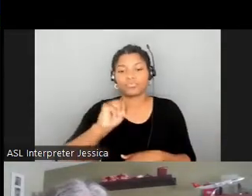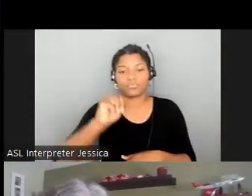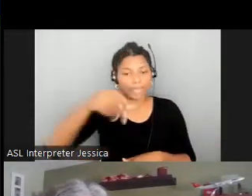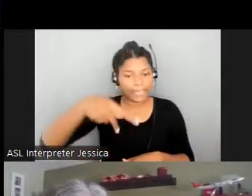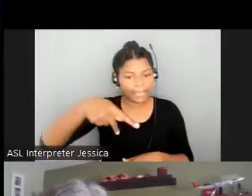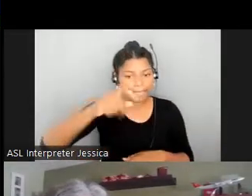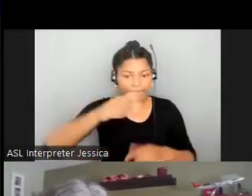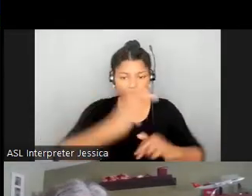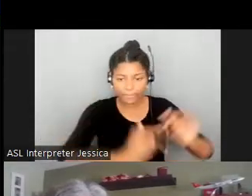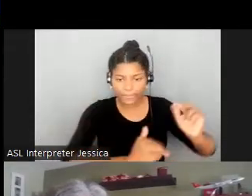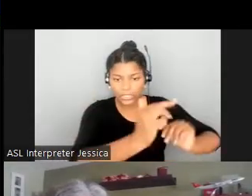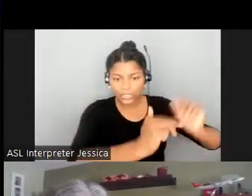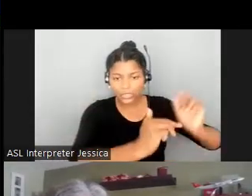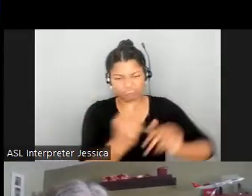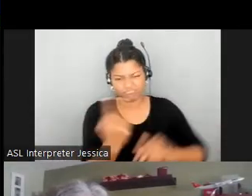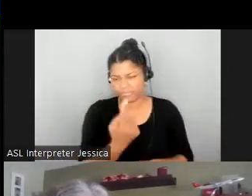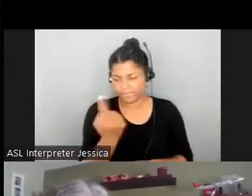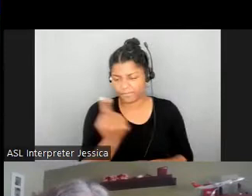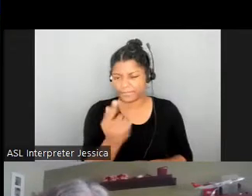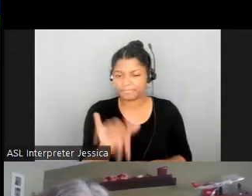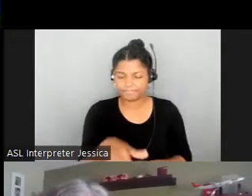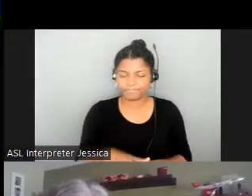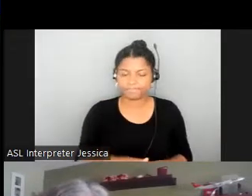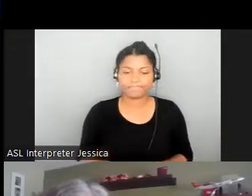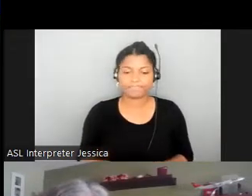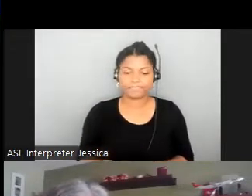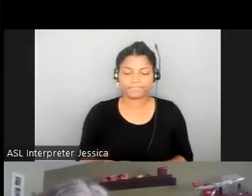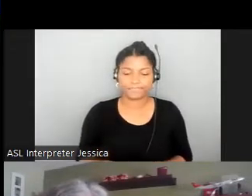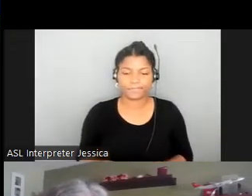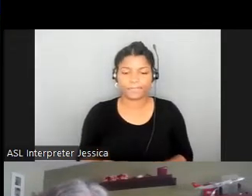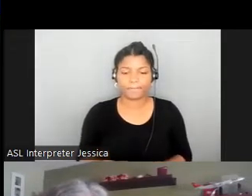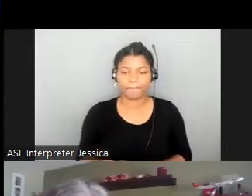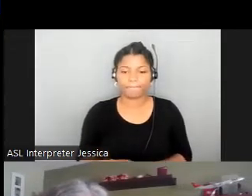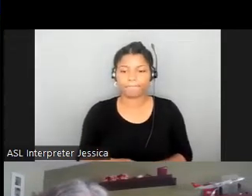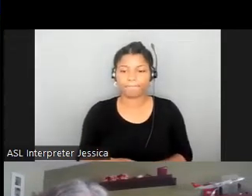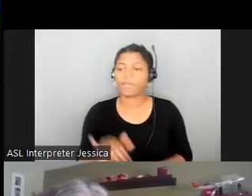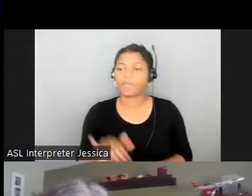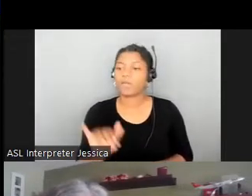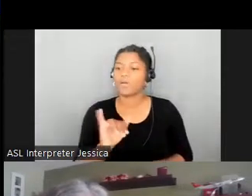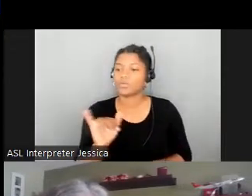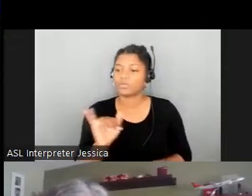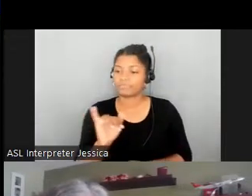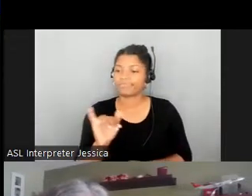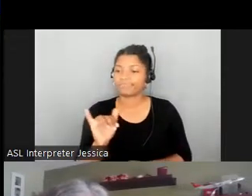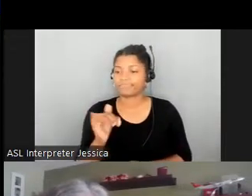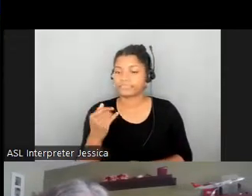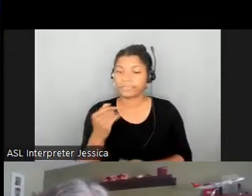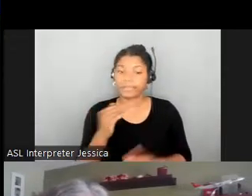And then another, we would walk through with them their discharge home.